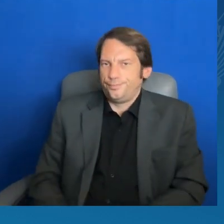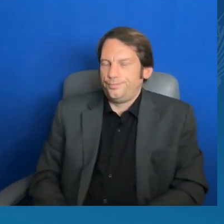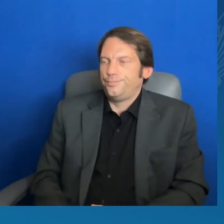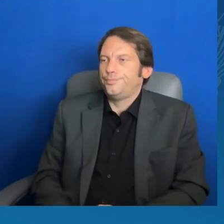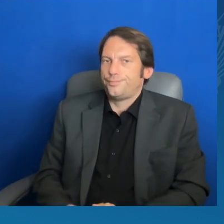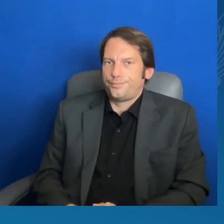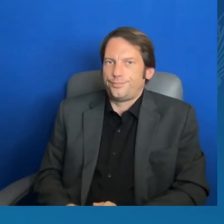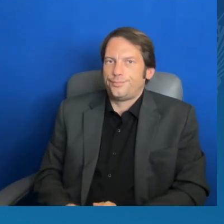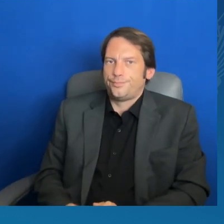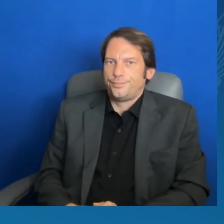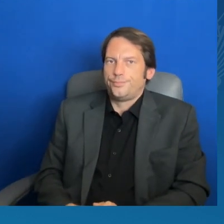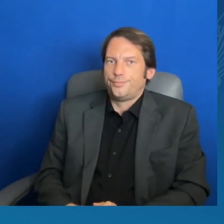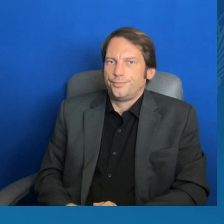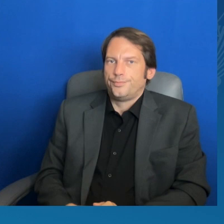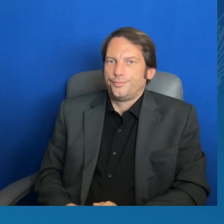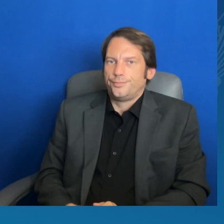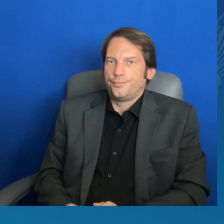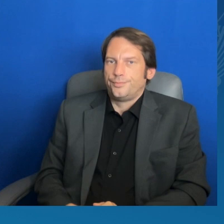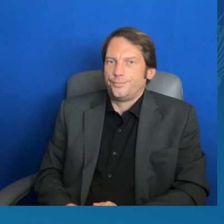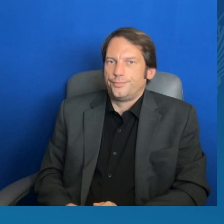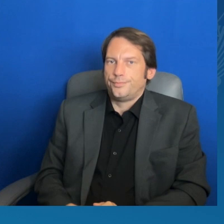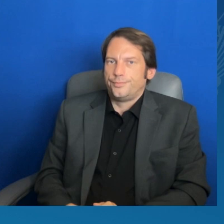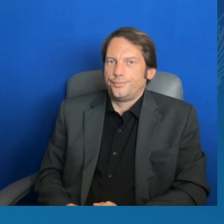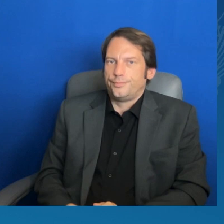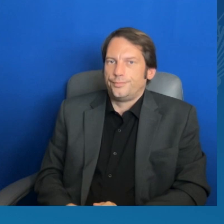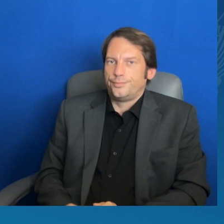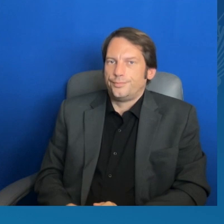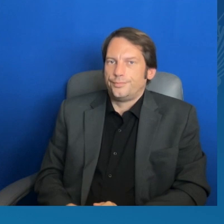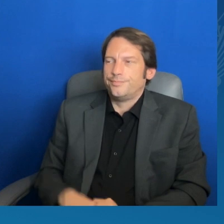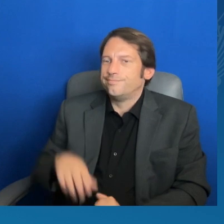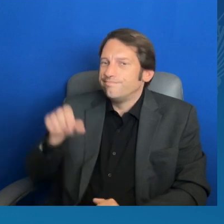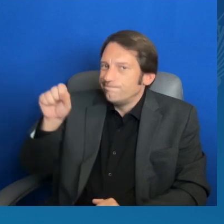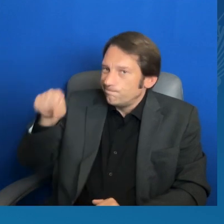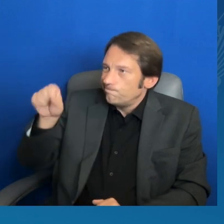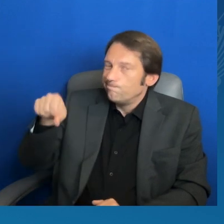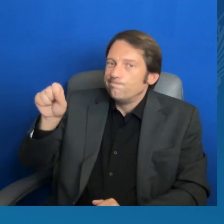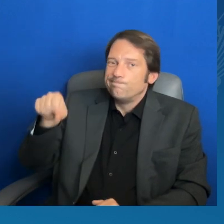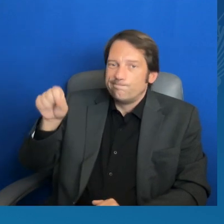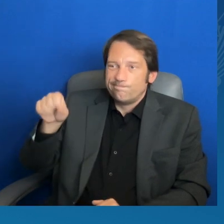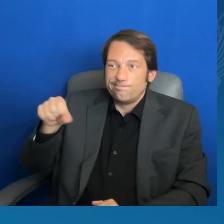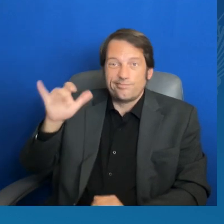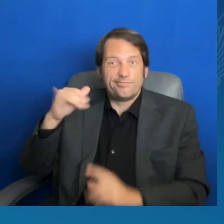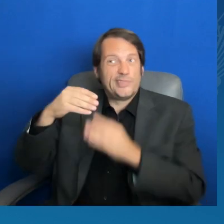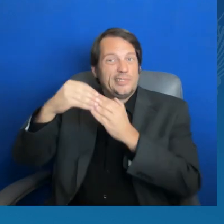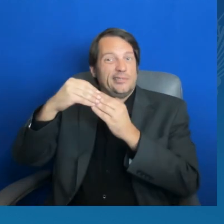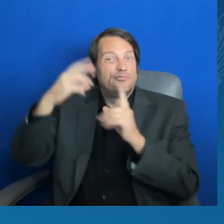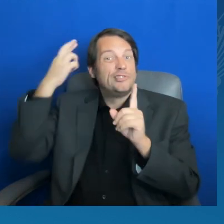And then when you turn on the TV, it just feels like, every single time, there is news of some other senseless tragedy.